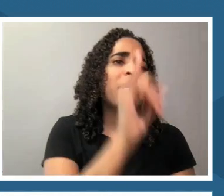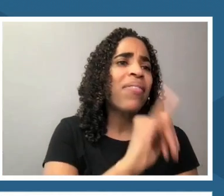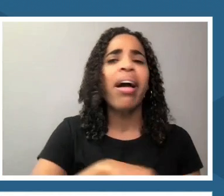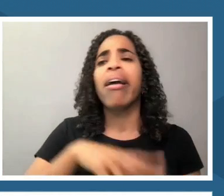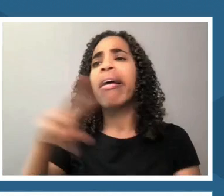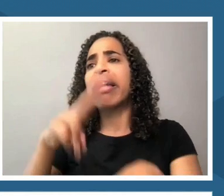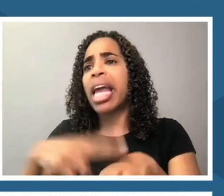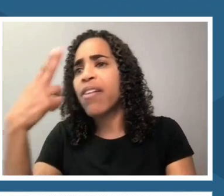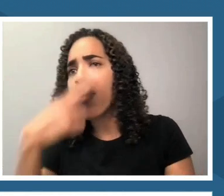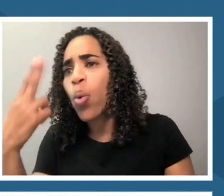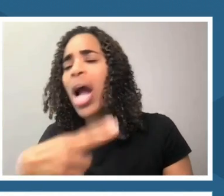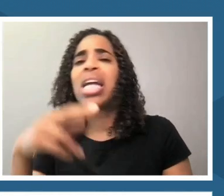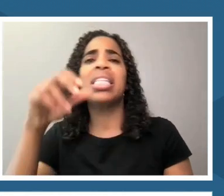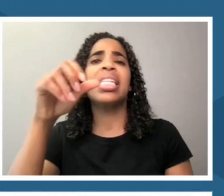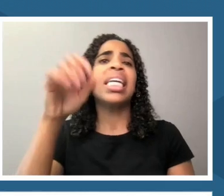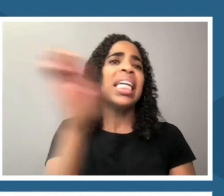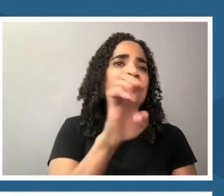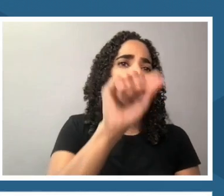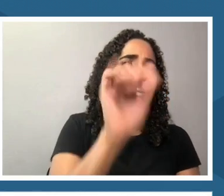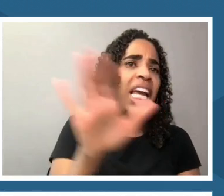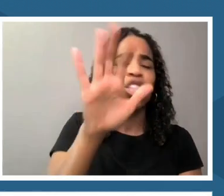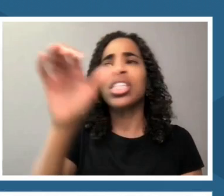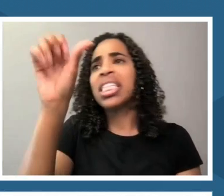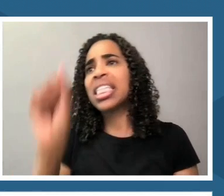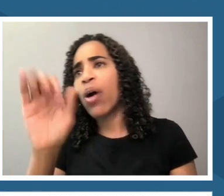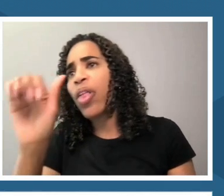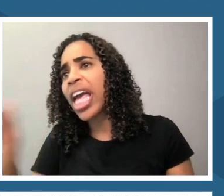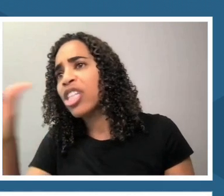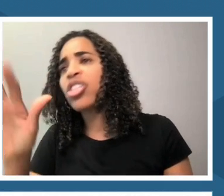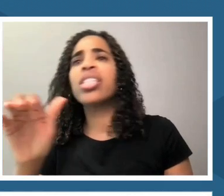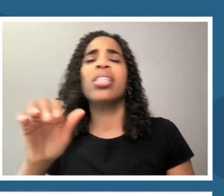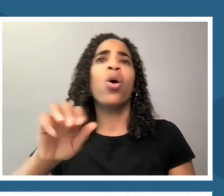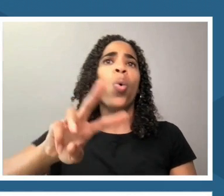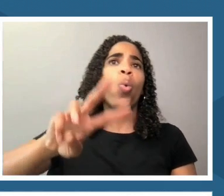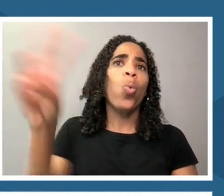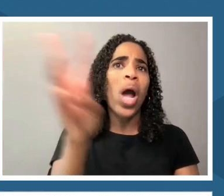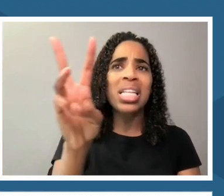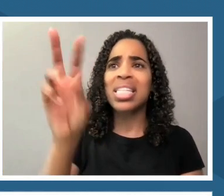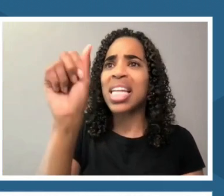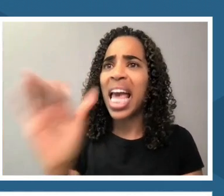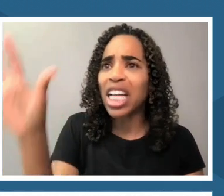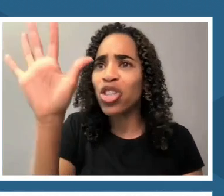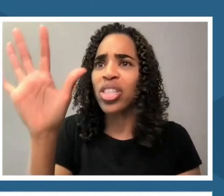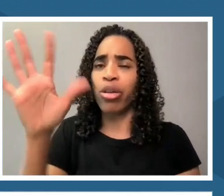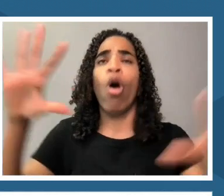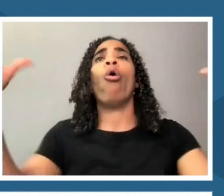southeast asians central asians and west asians the list goes on but a stereotype